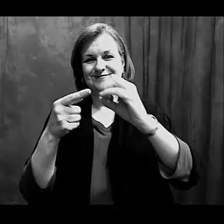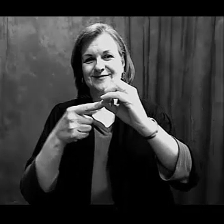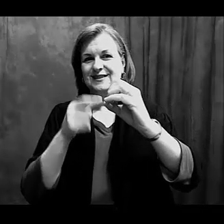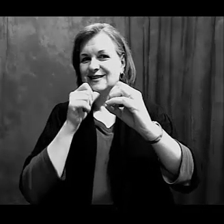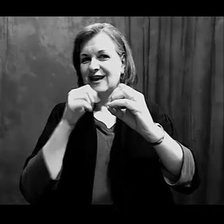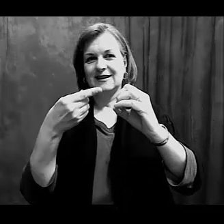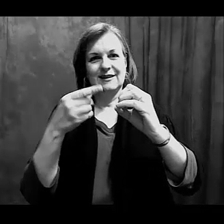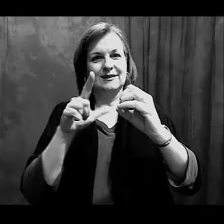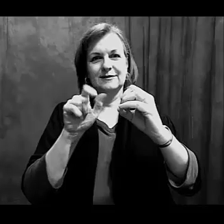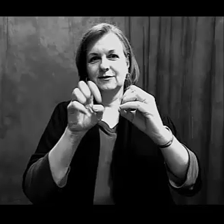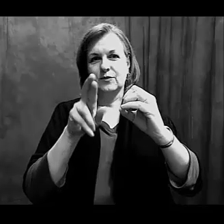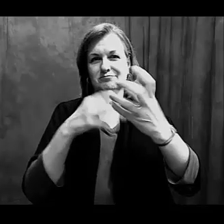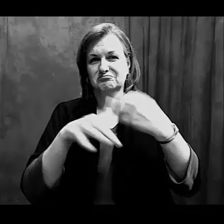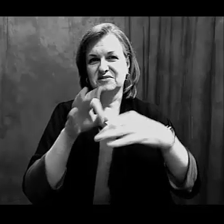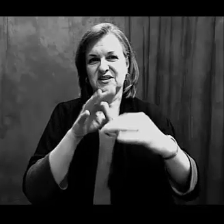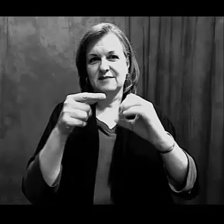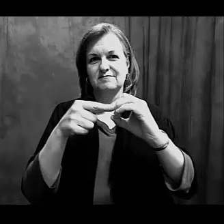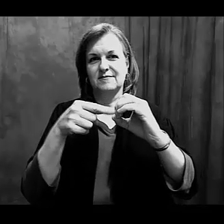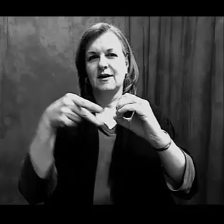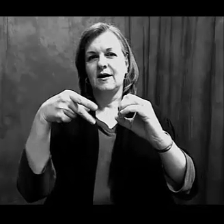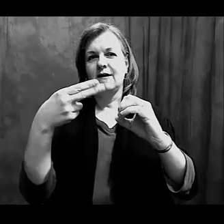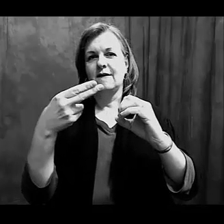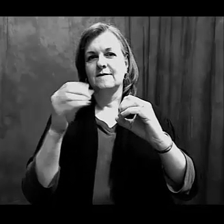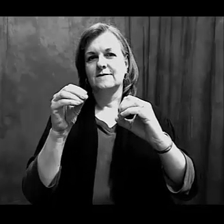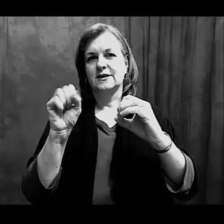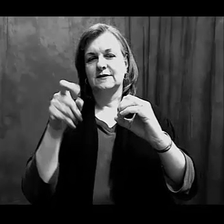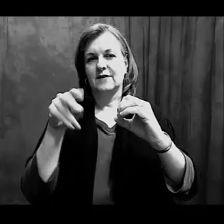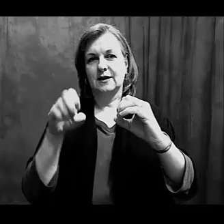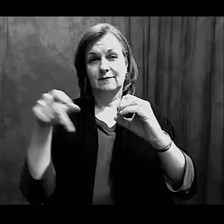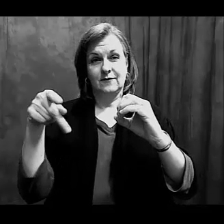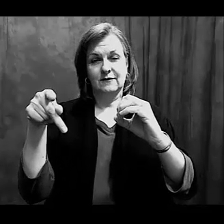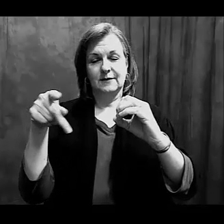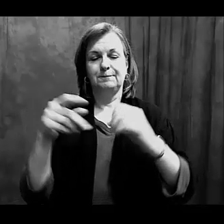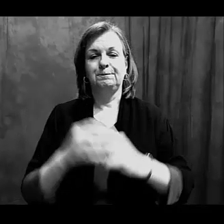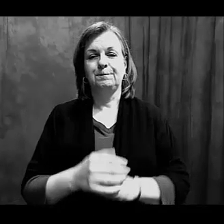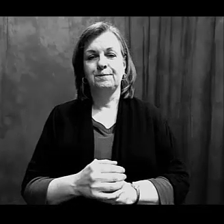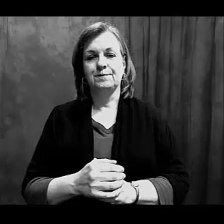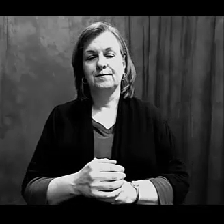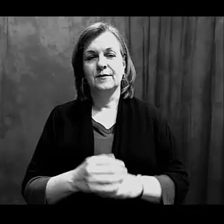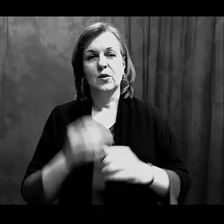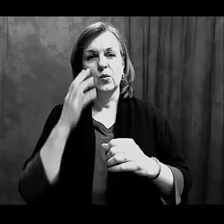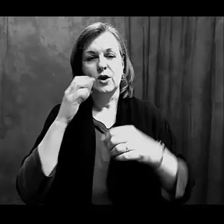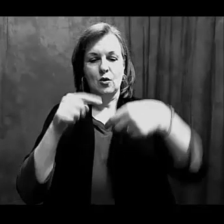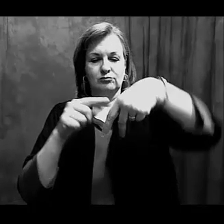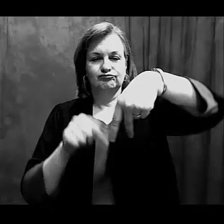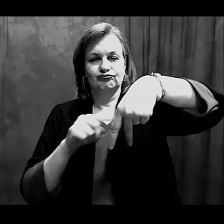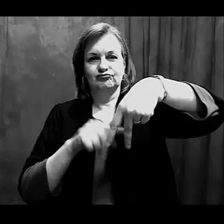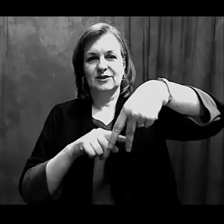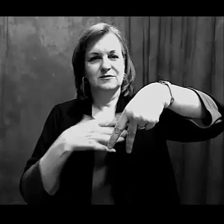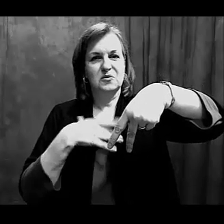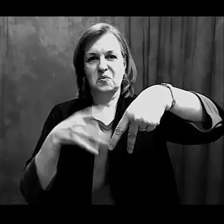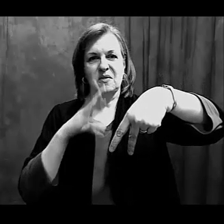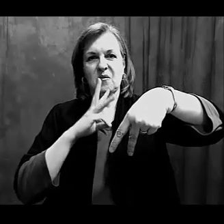phosphate at the top and when we look at these the fatty acids we know our hydrophobic they don't like water